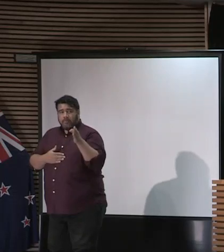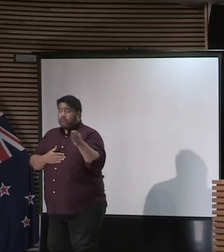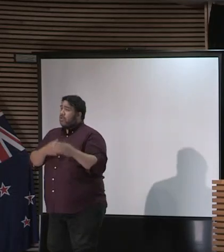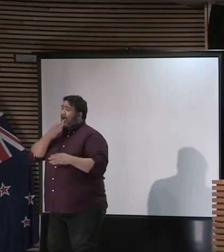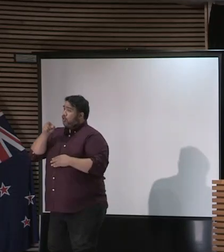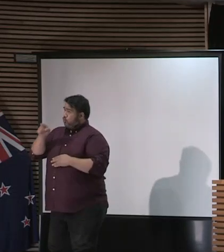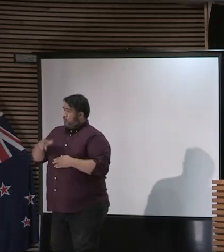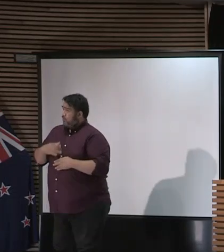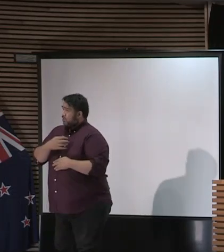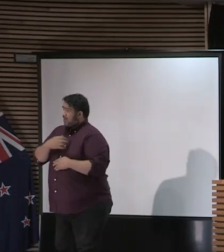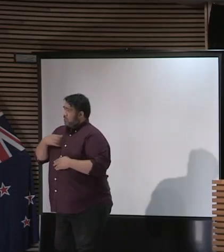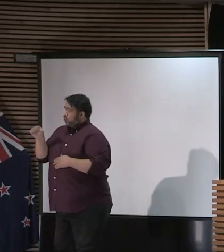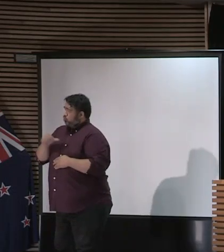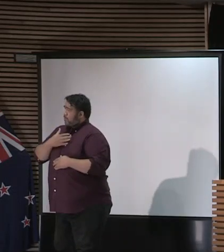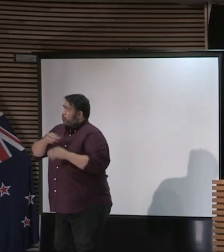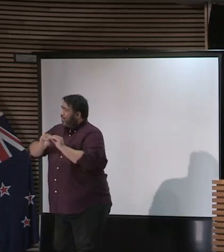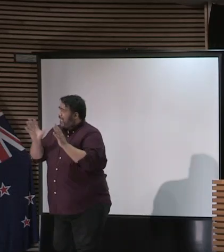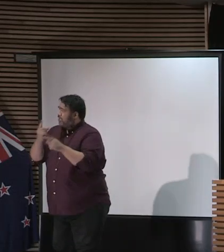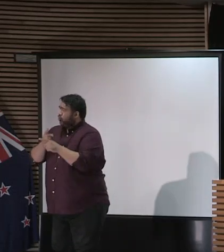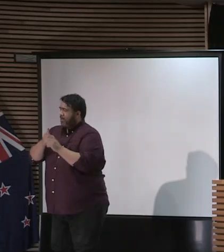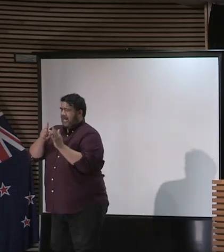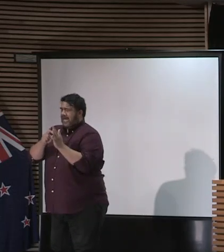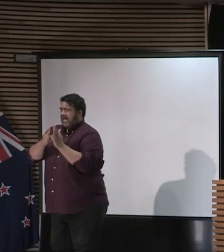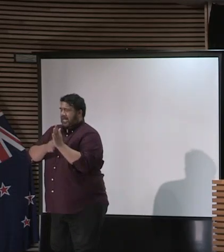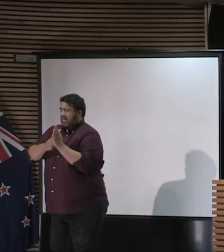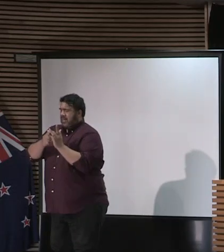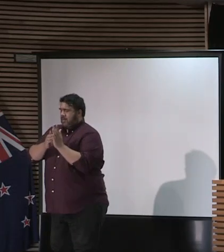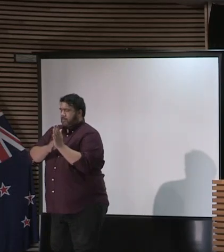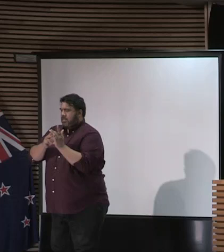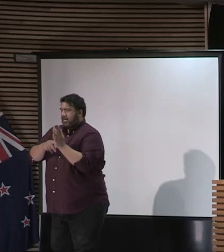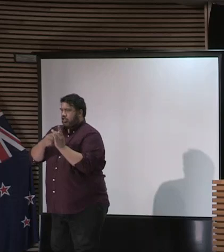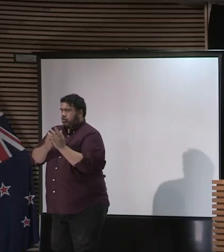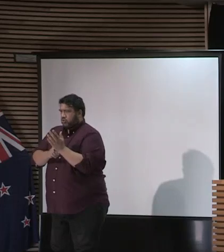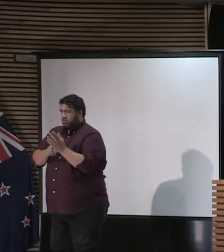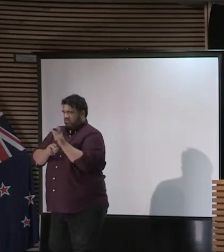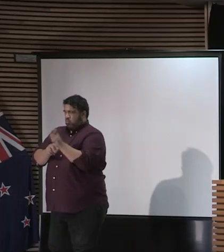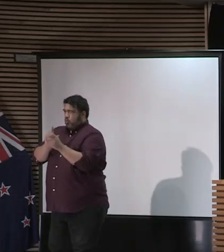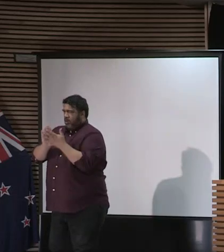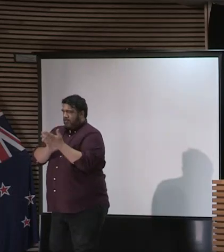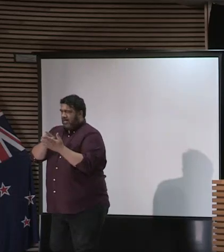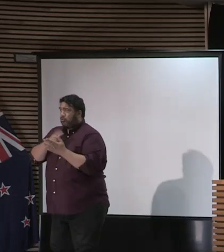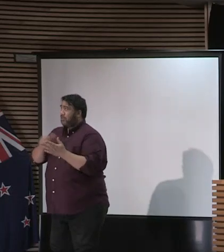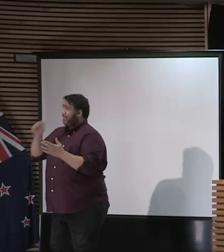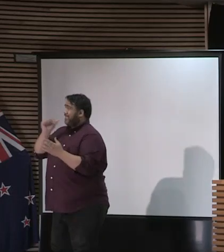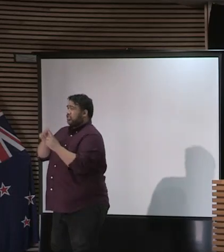large that's been an accepted approach.